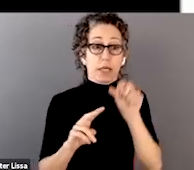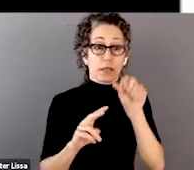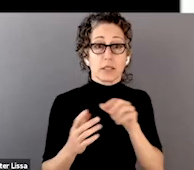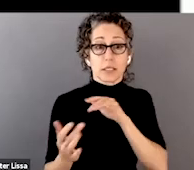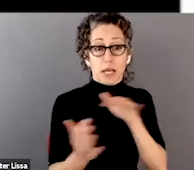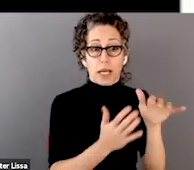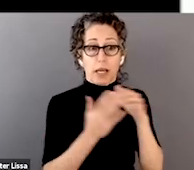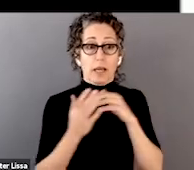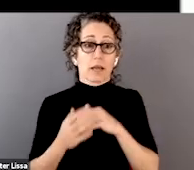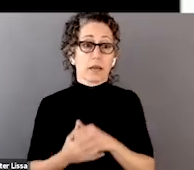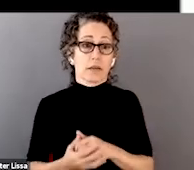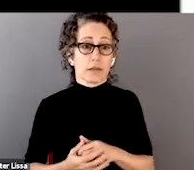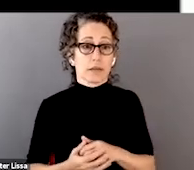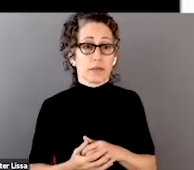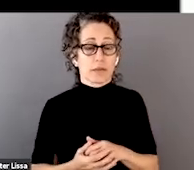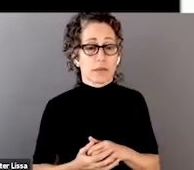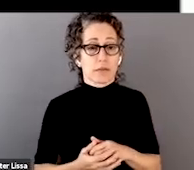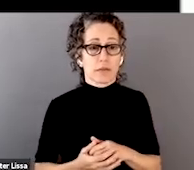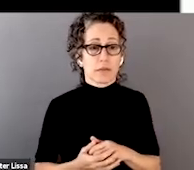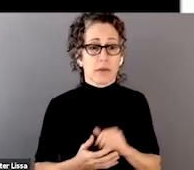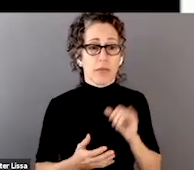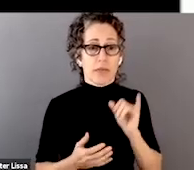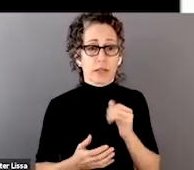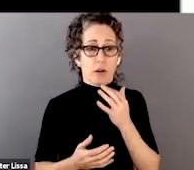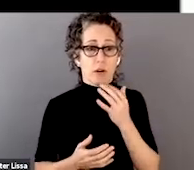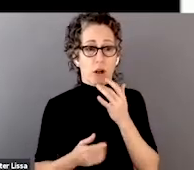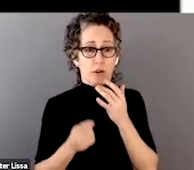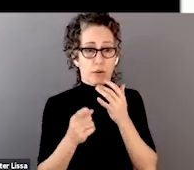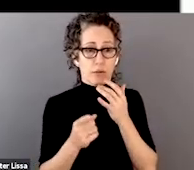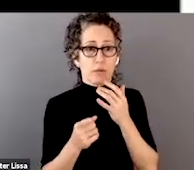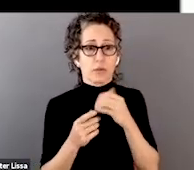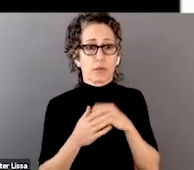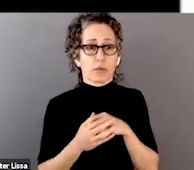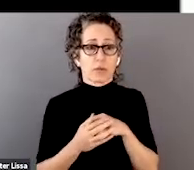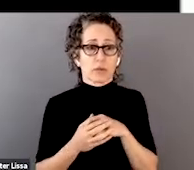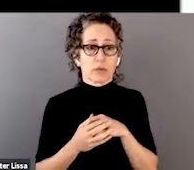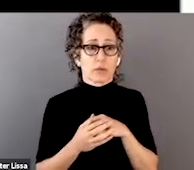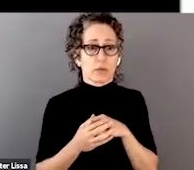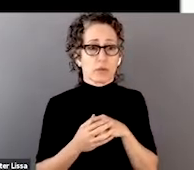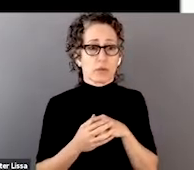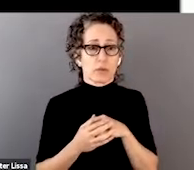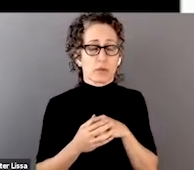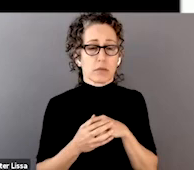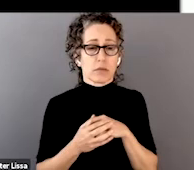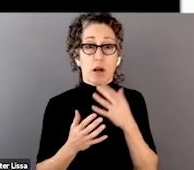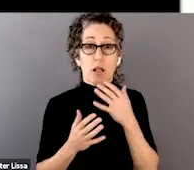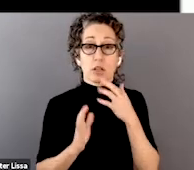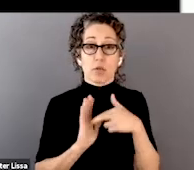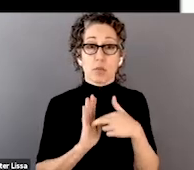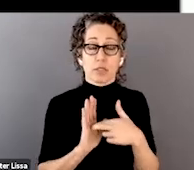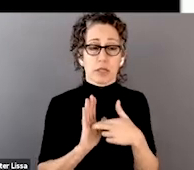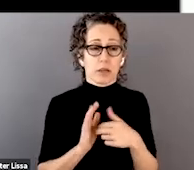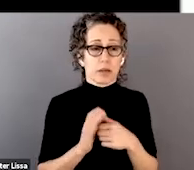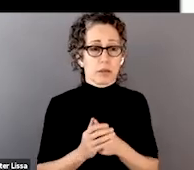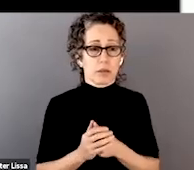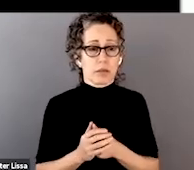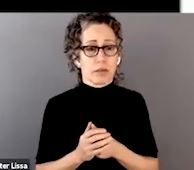So basically, this is so colored Chicago plot. We use color to represent the importance